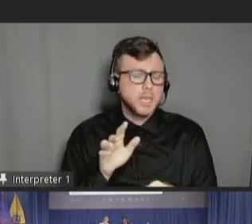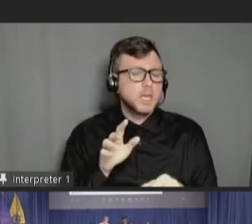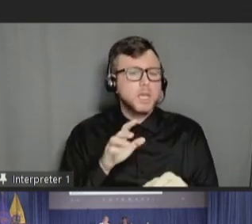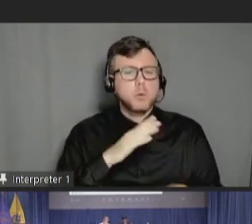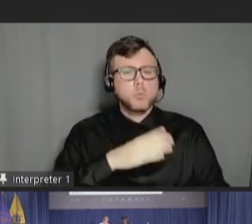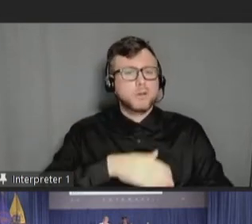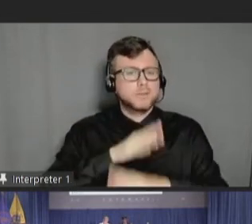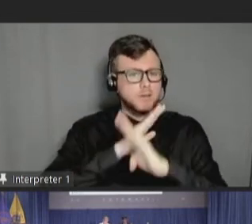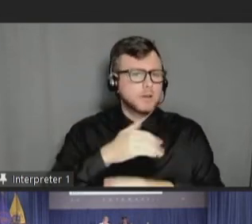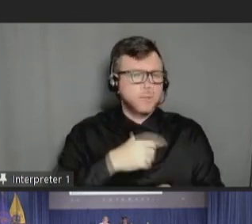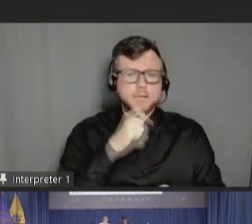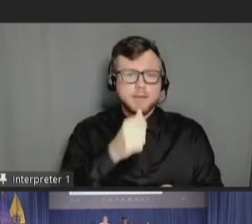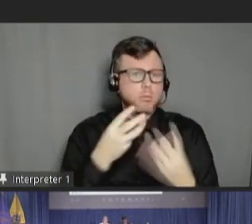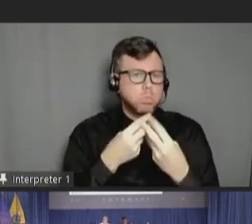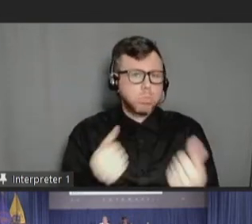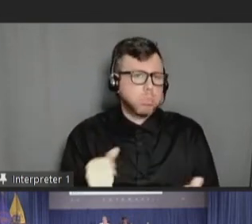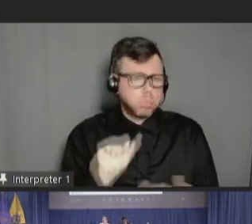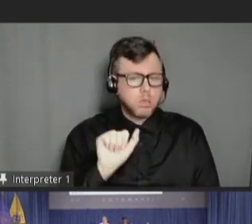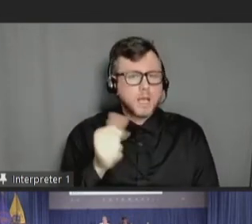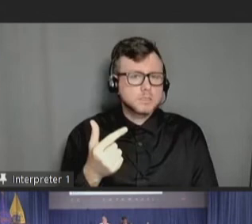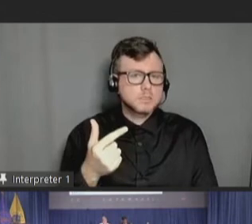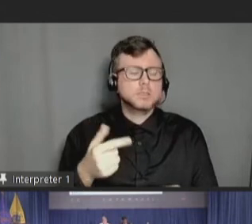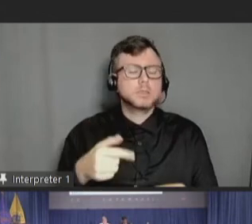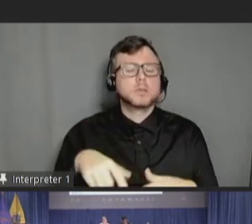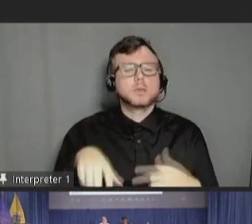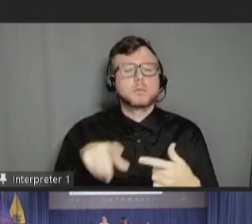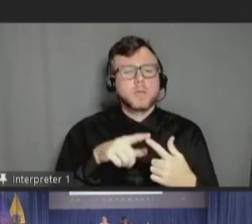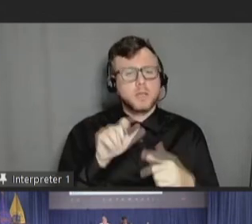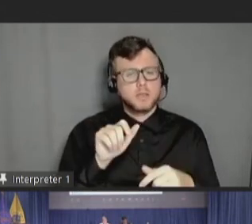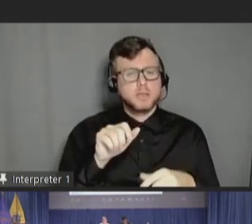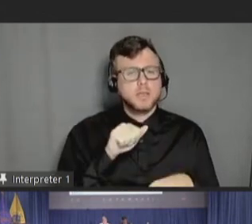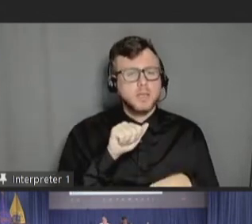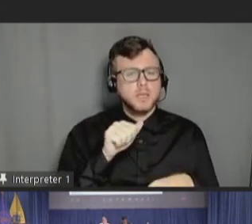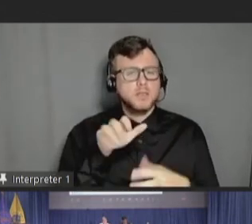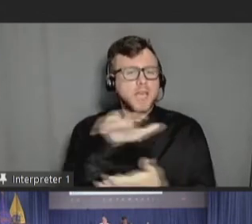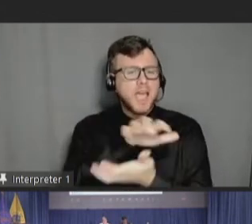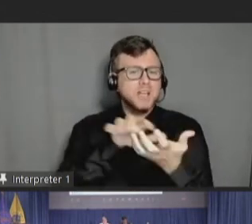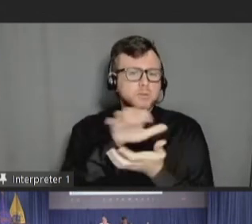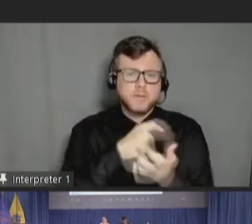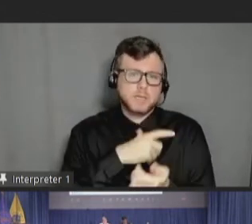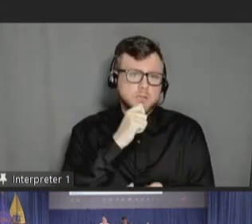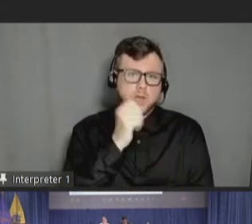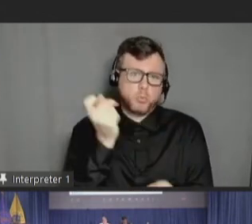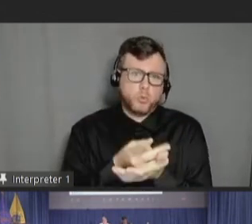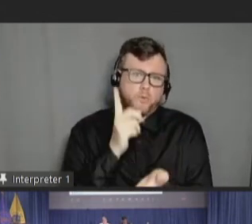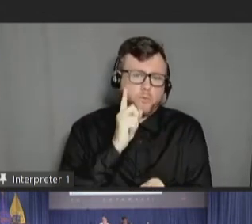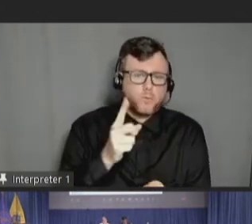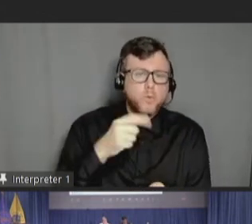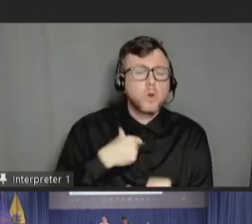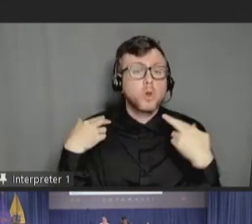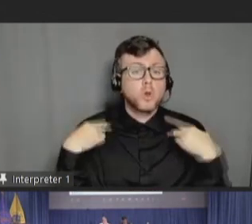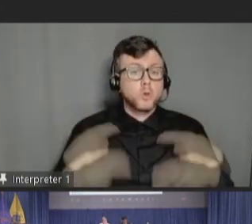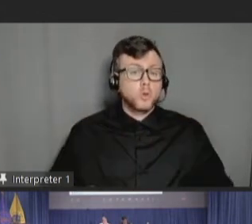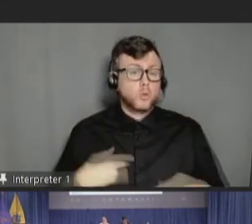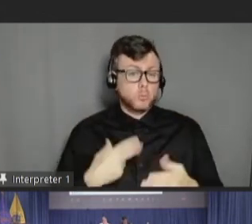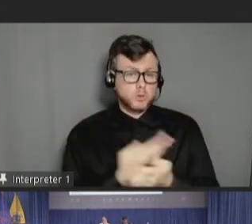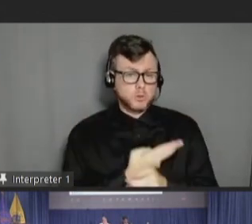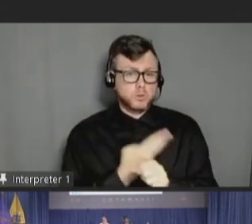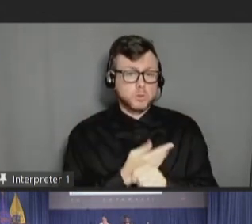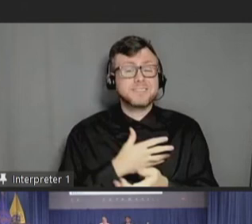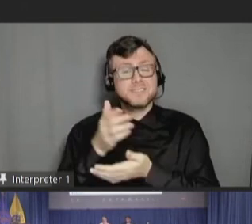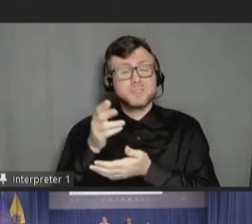the pathogen. The adjuvant we used is not approved for human use. And then two of the antigens,